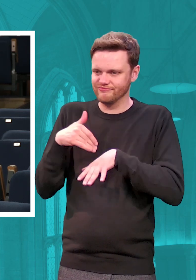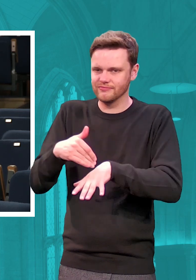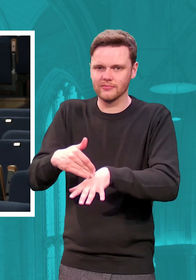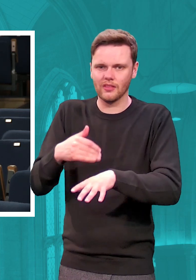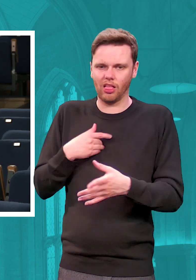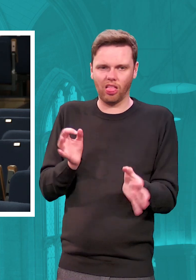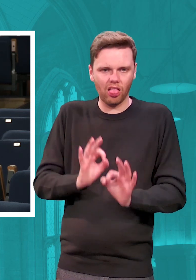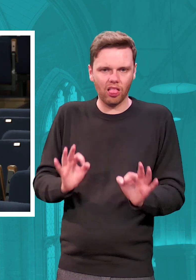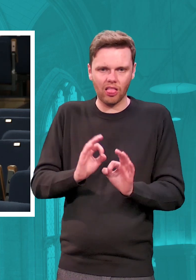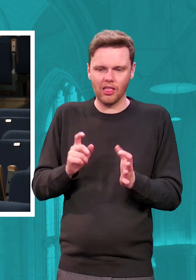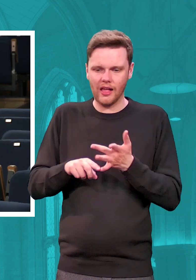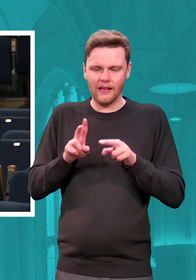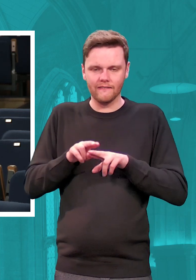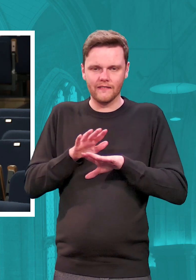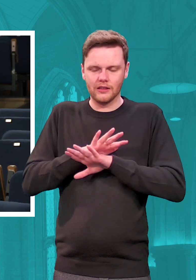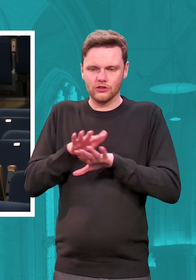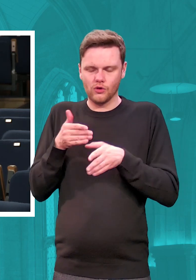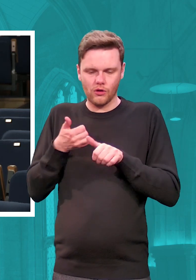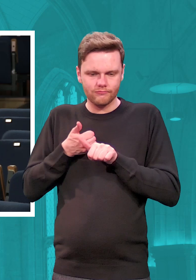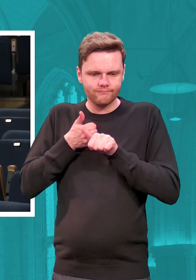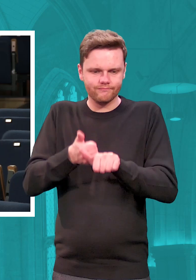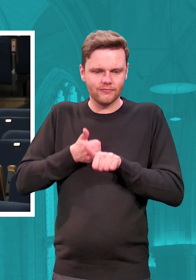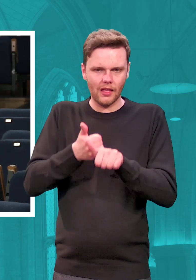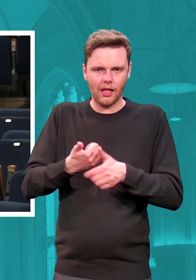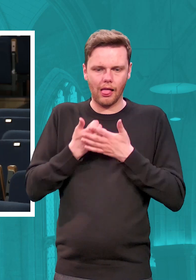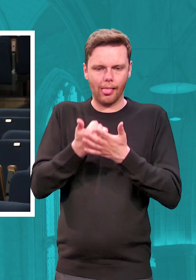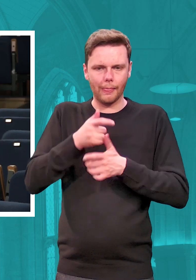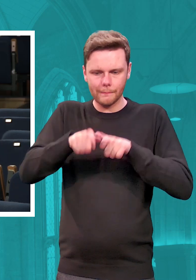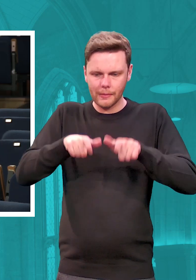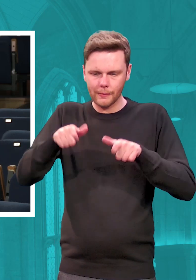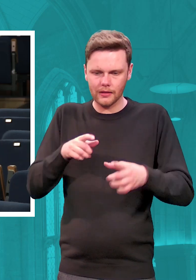if it's not about helping people to meet and serve Christ,